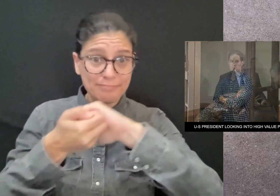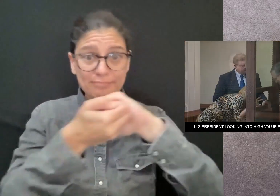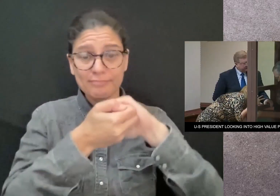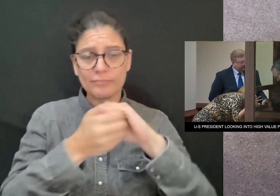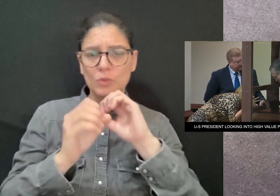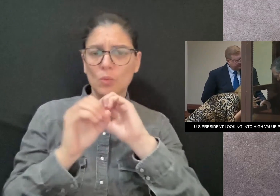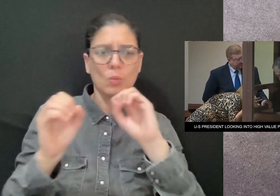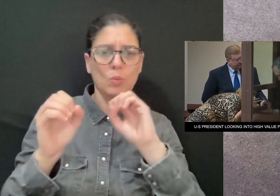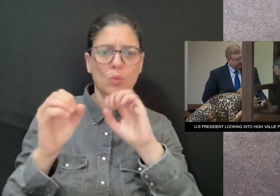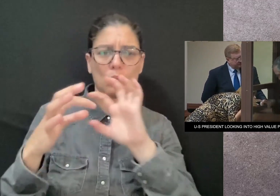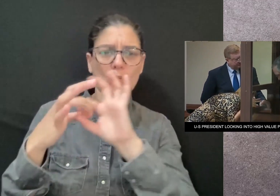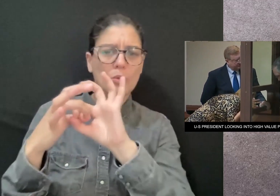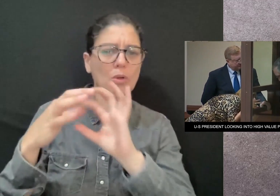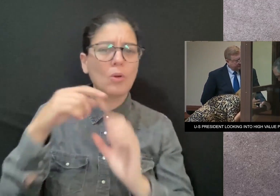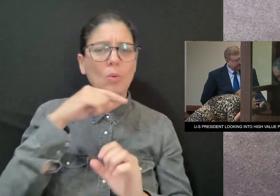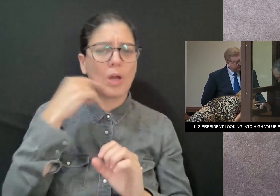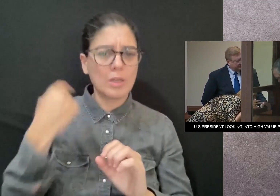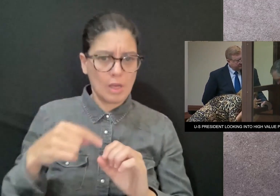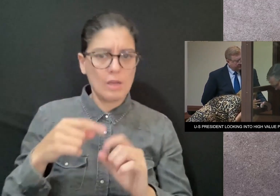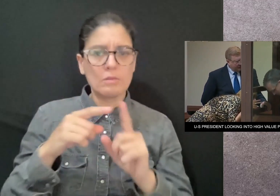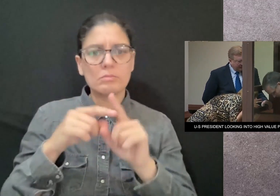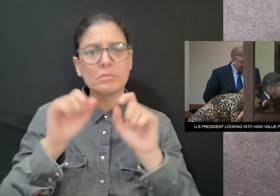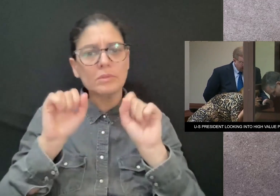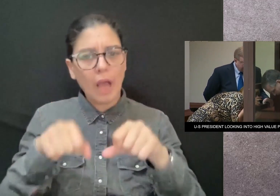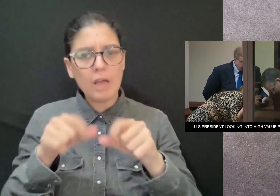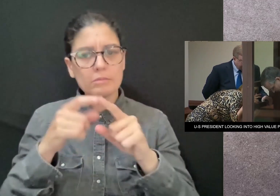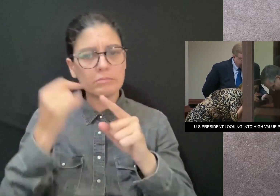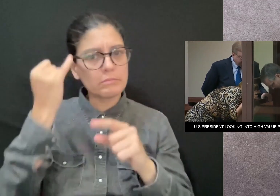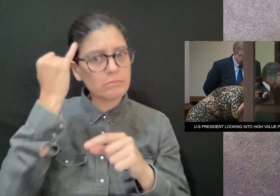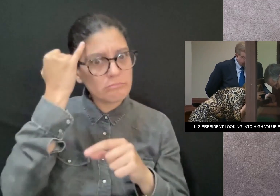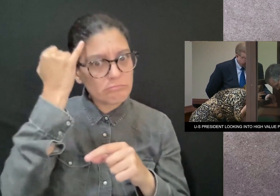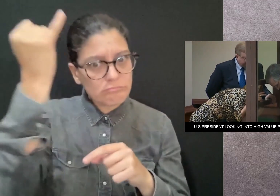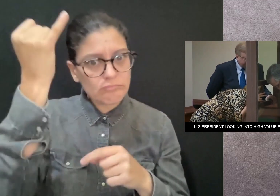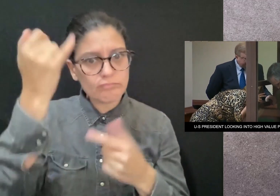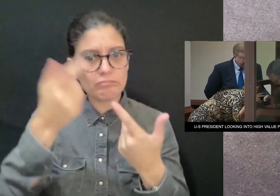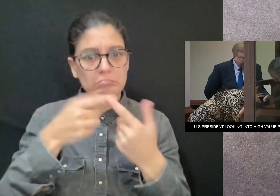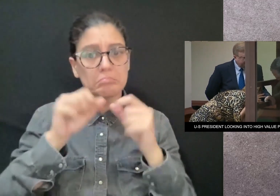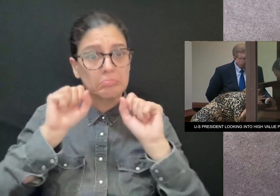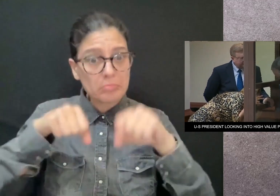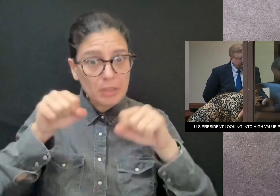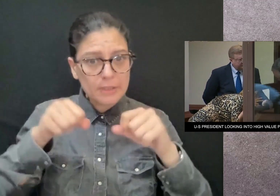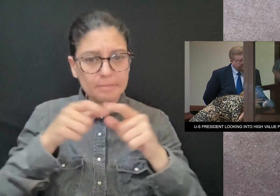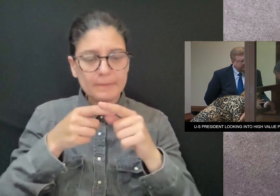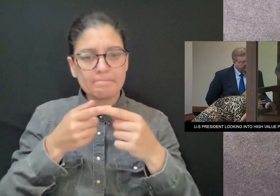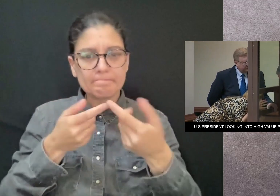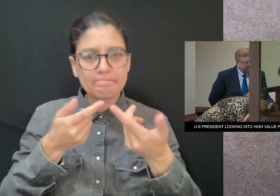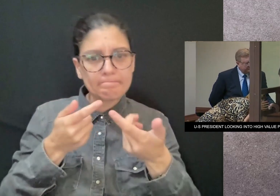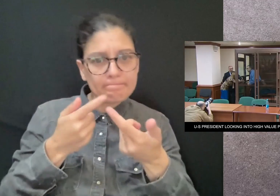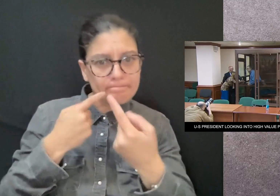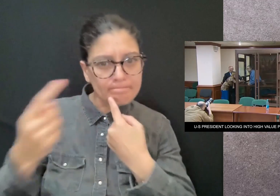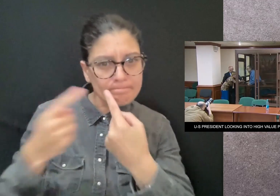allies without Russians in their custody for ideas on what might persuade Moscow to release